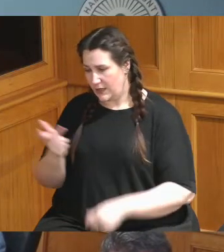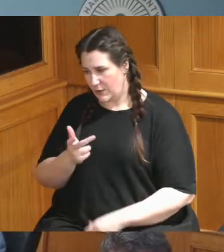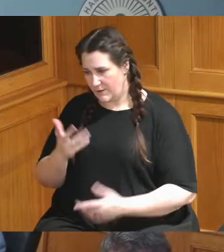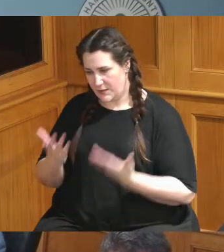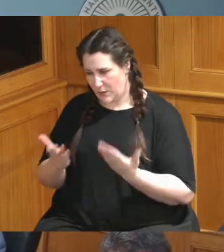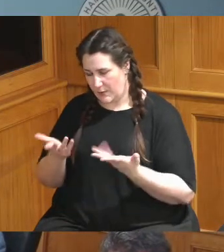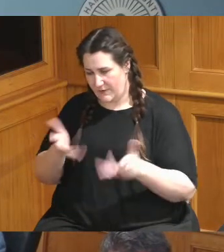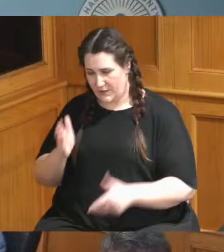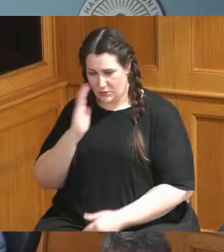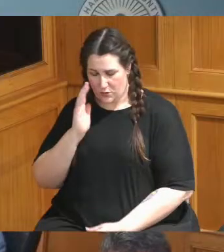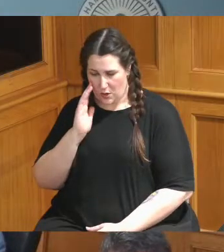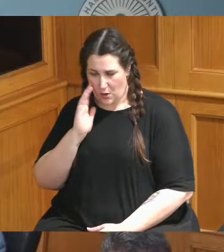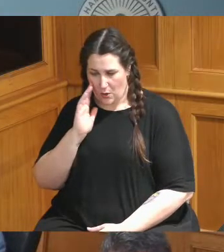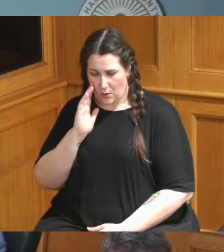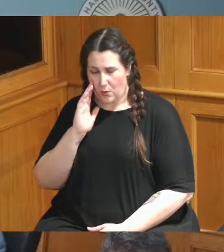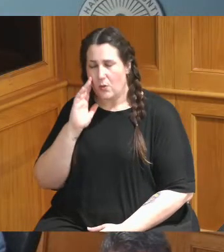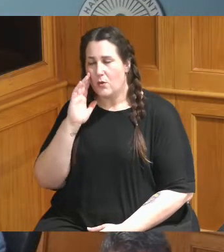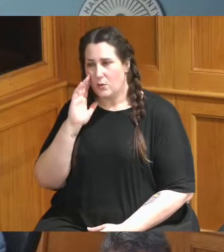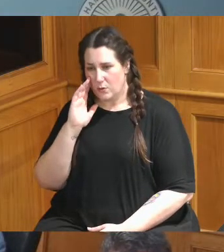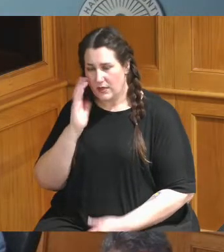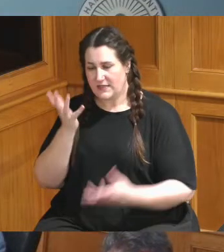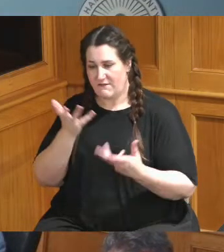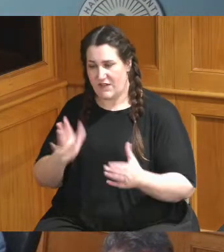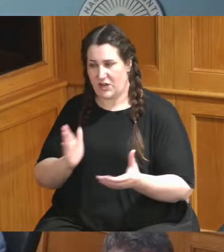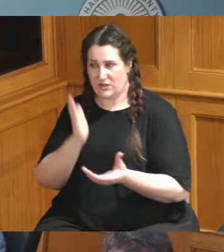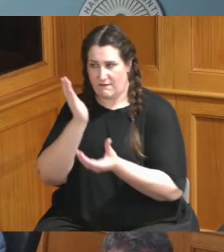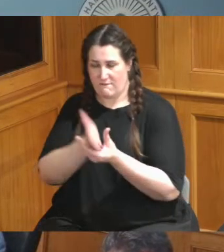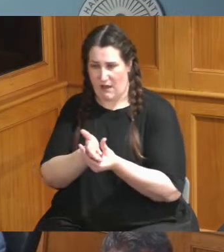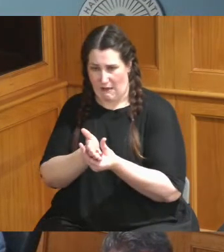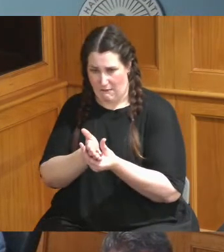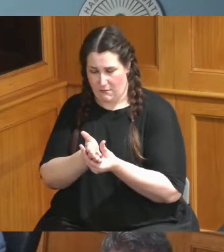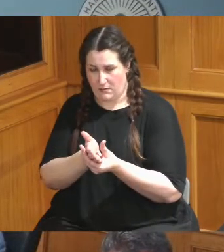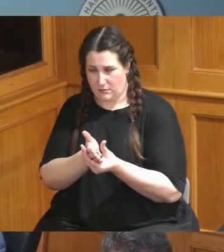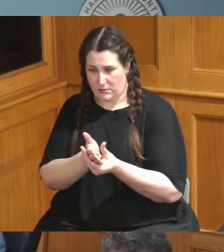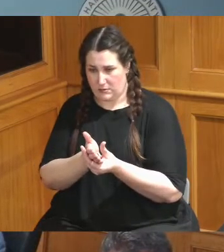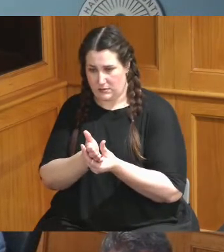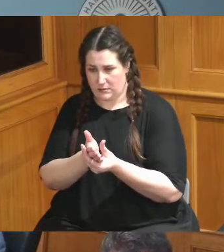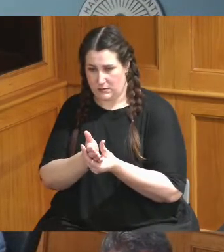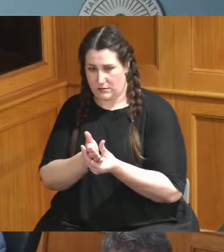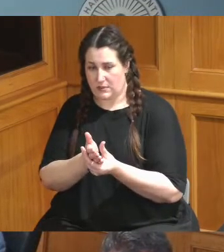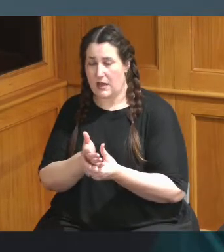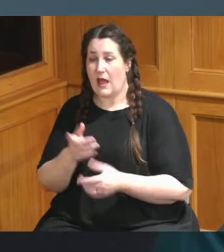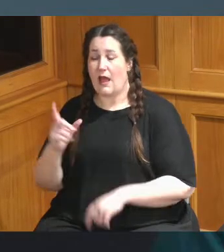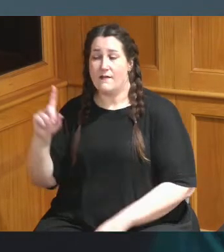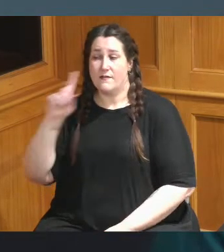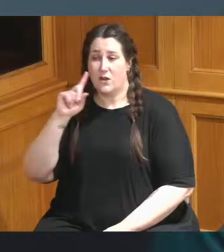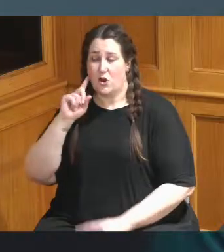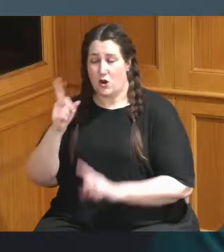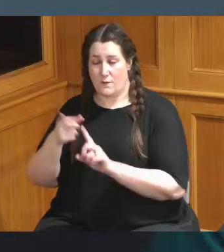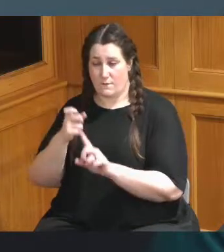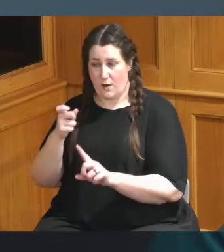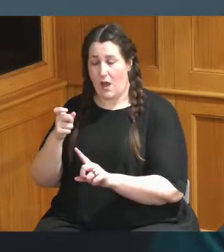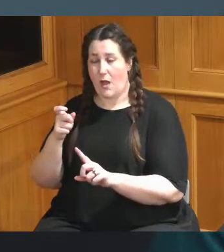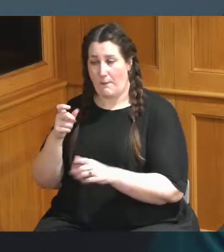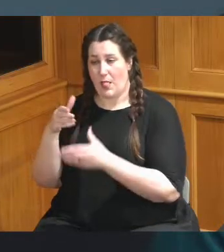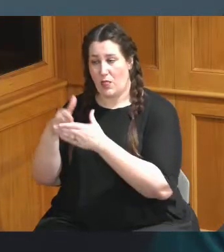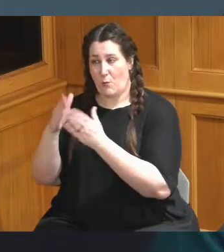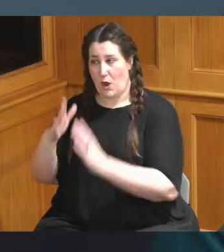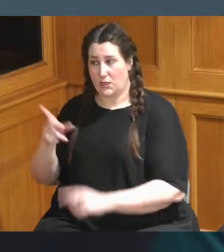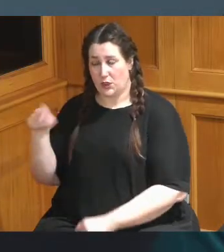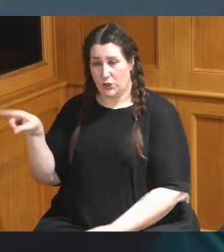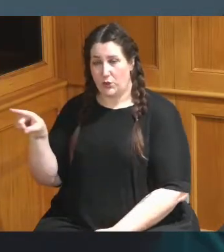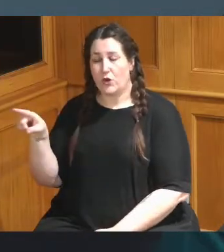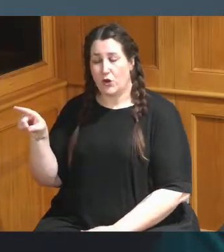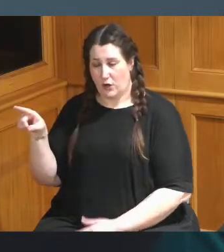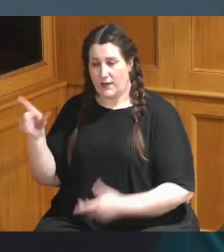but it has been filed. I got the word from our Prosecutor, Connie Pillich, has indicated that we